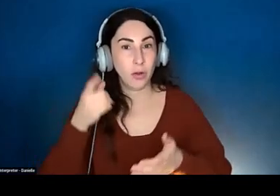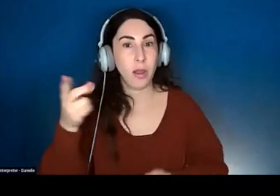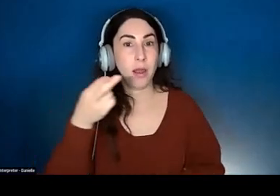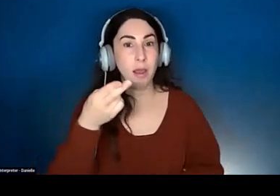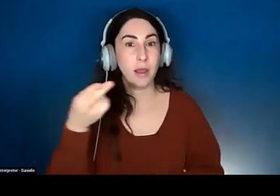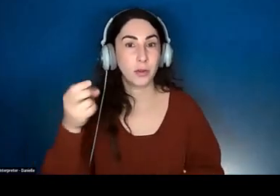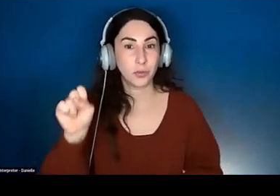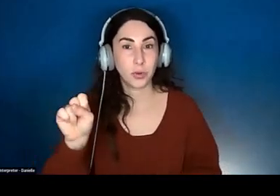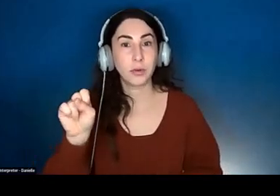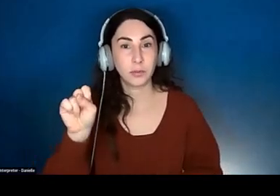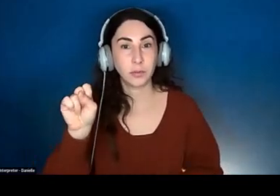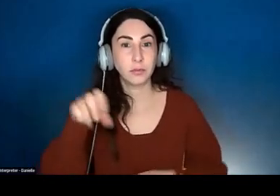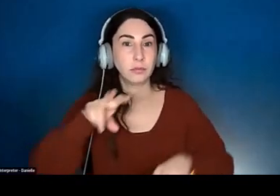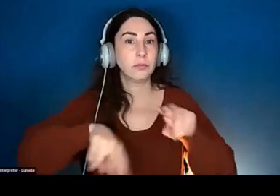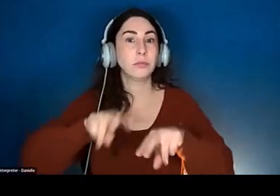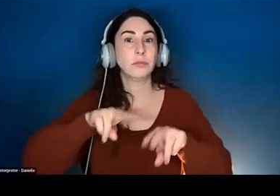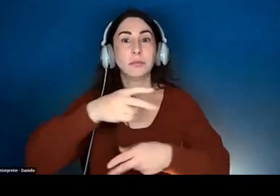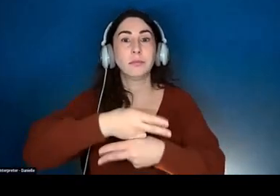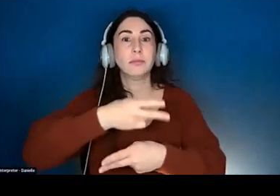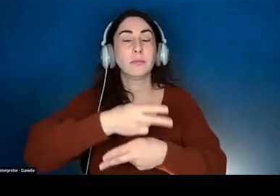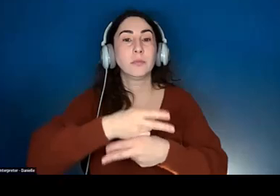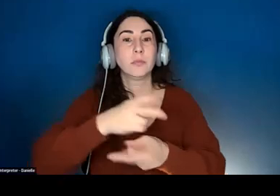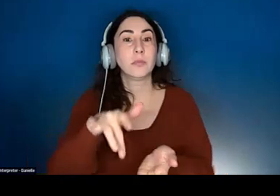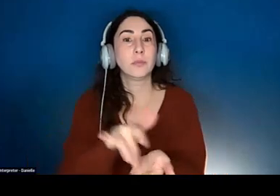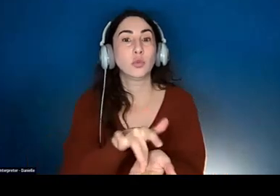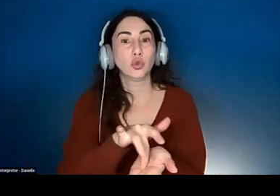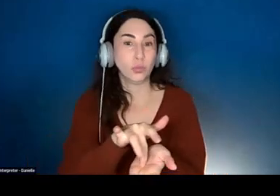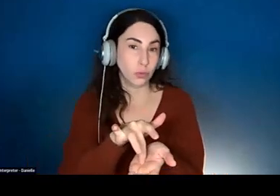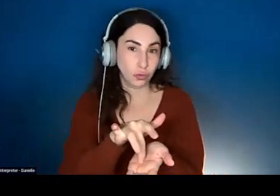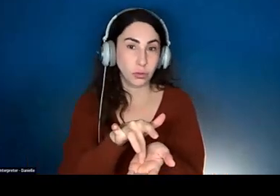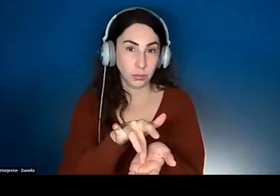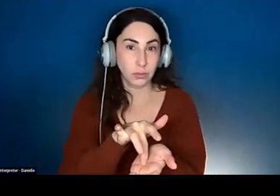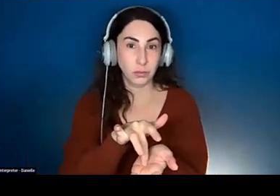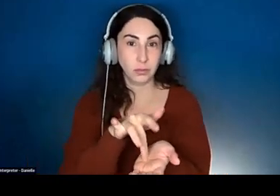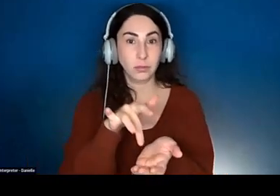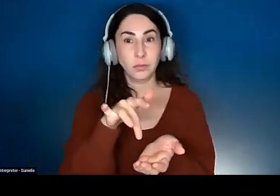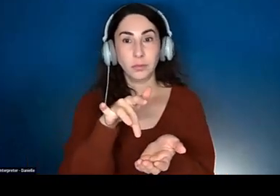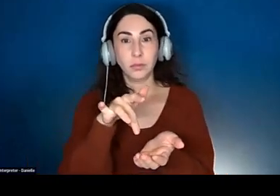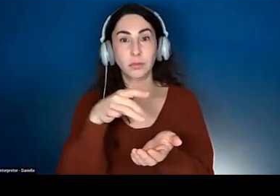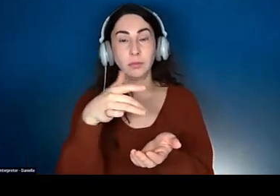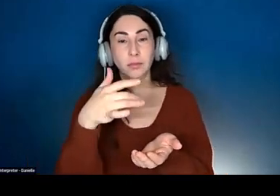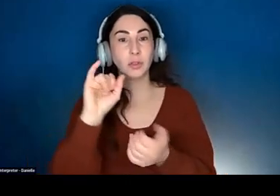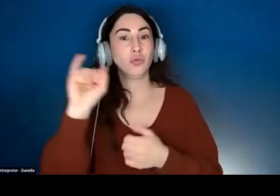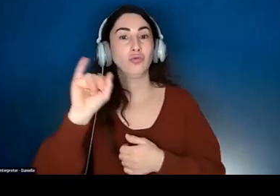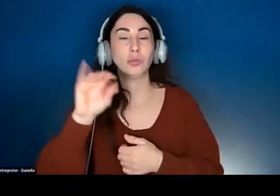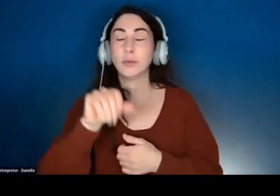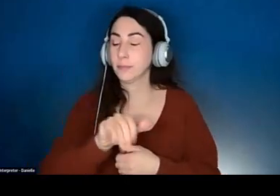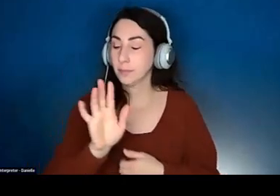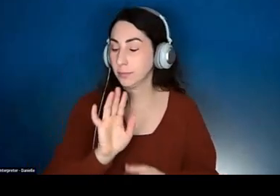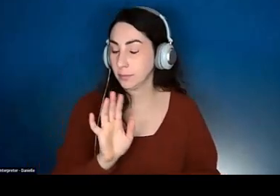prescription drug coverage, or not coverage, but